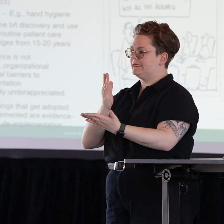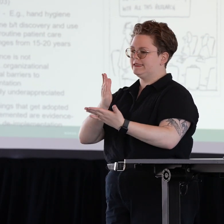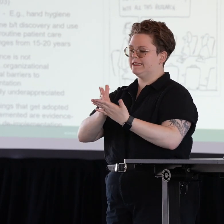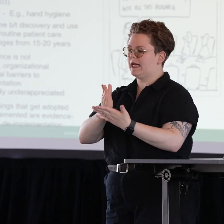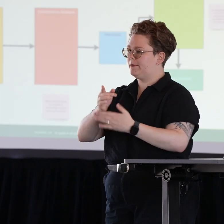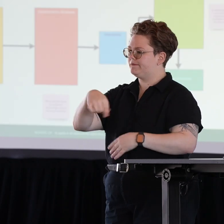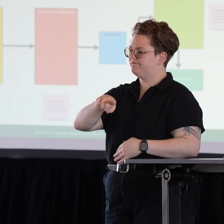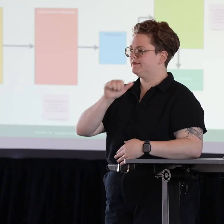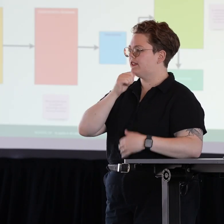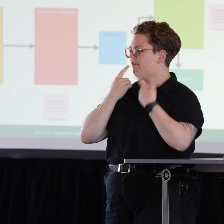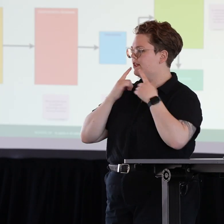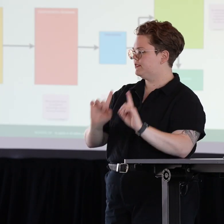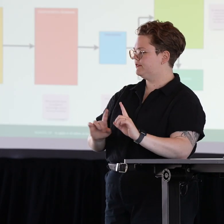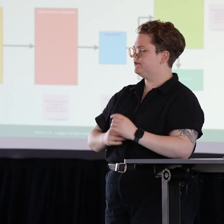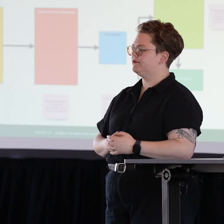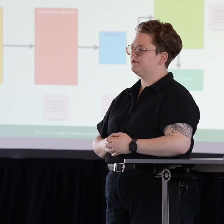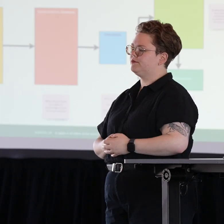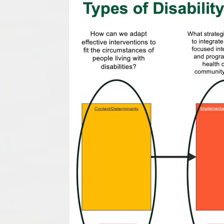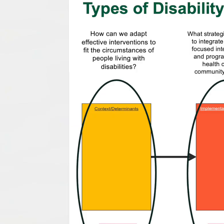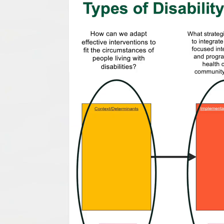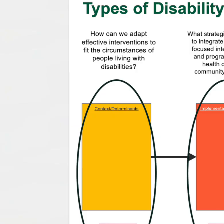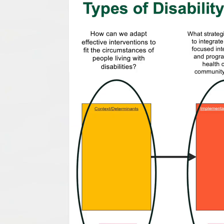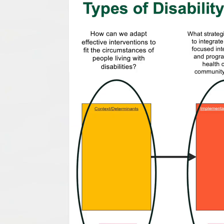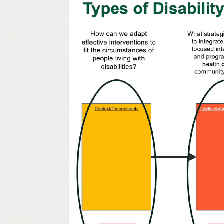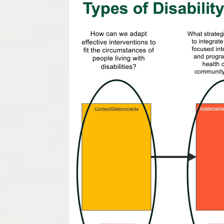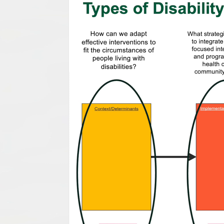longer effective. So I think when I think about applying some